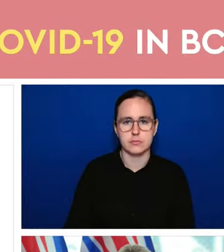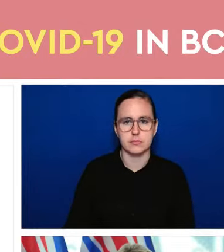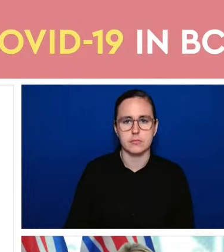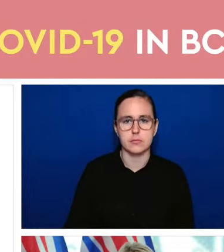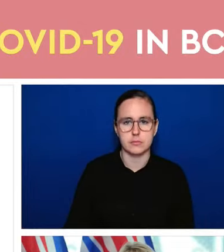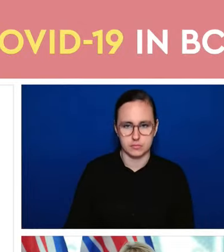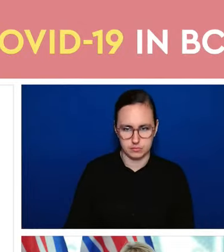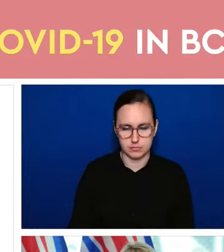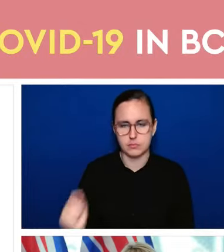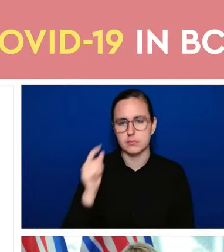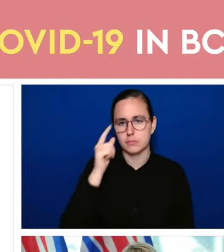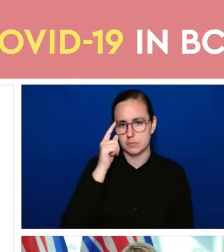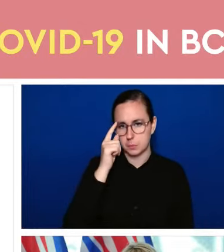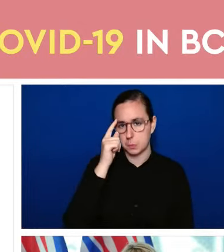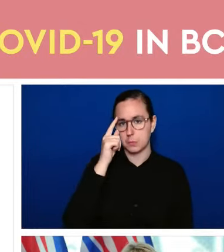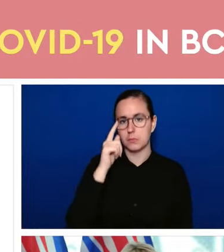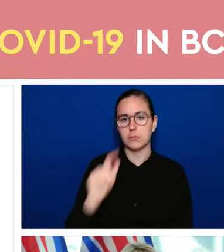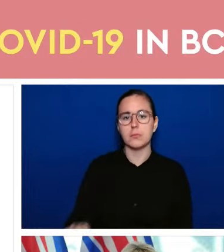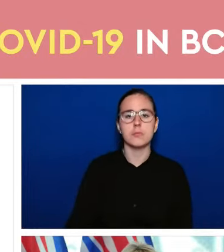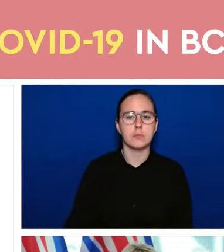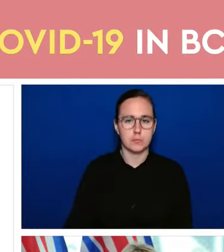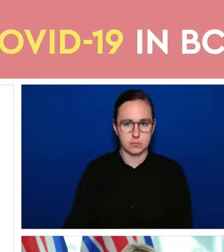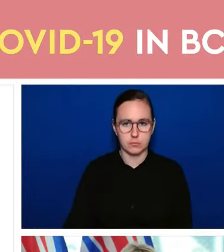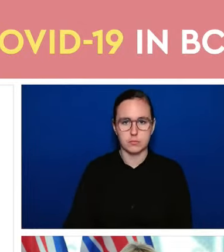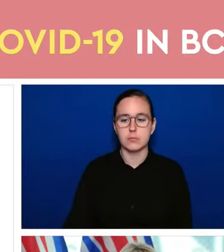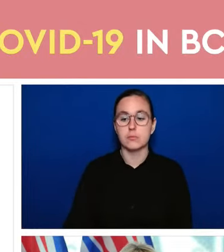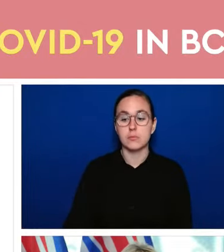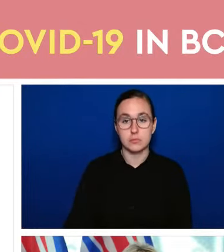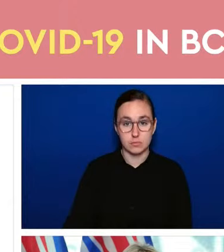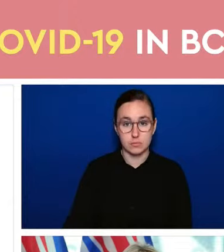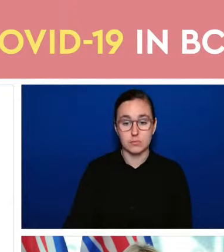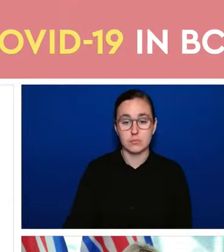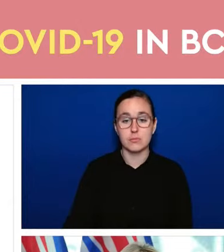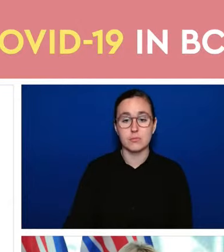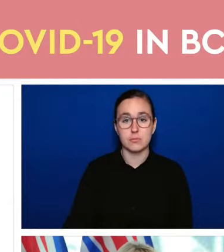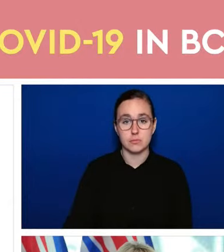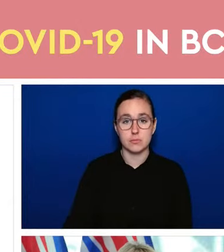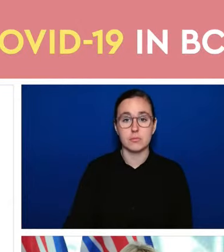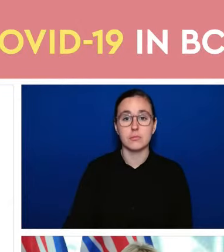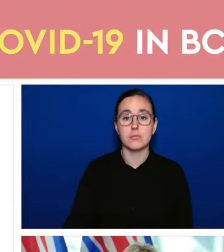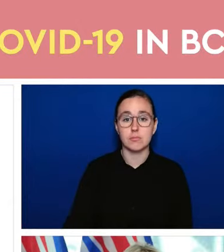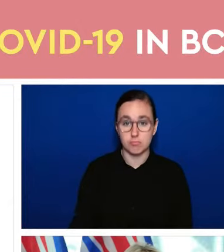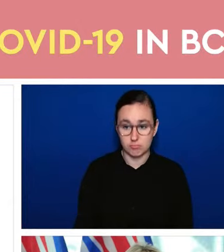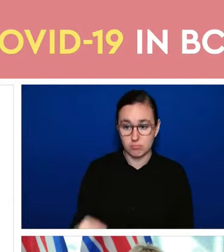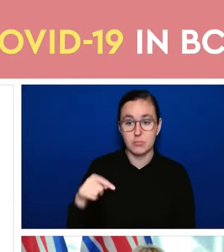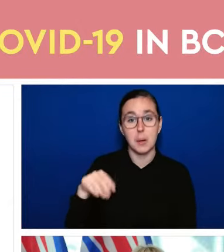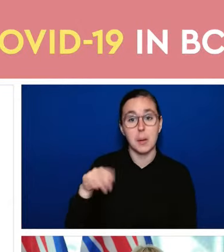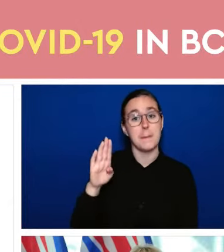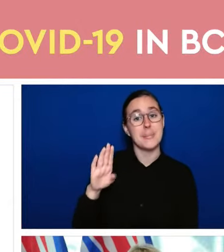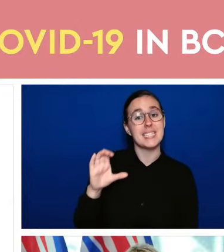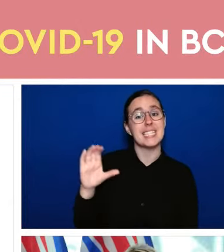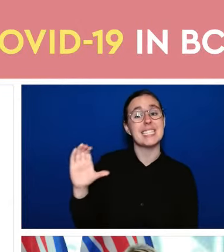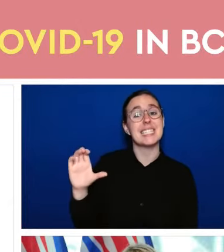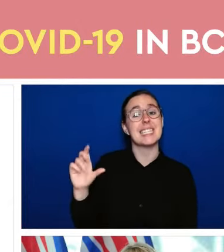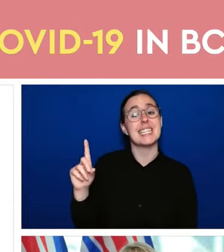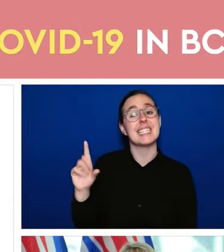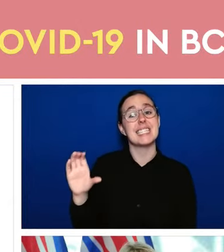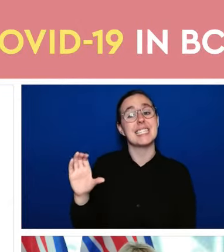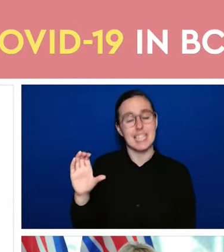To notice rocky at the BC CDC has been involved in this and we put this together in two